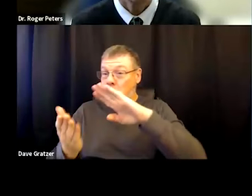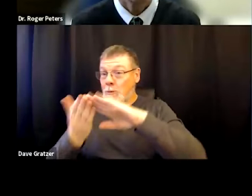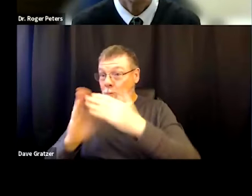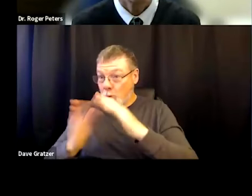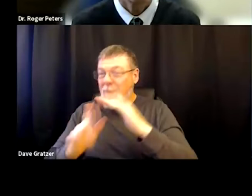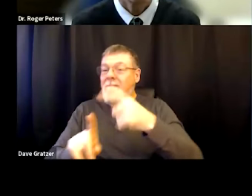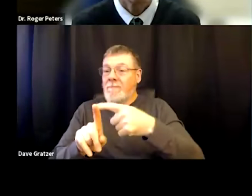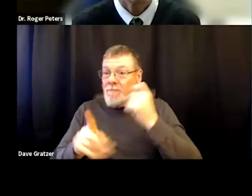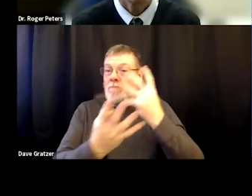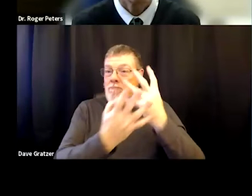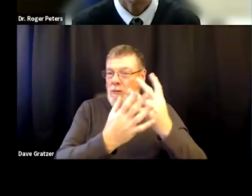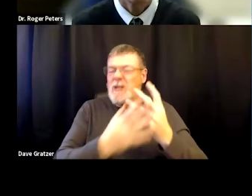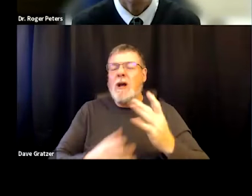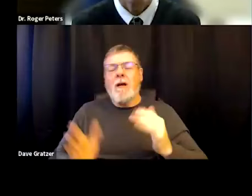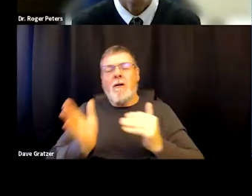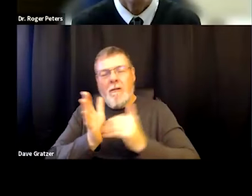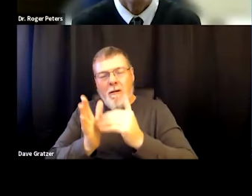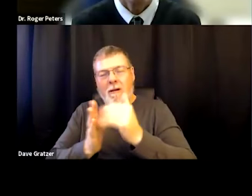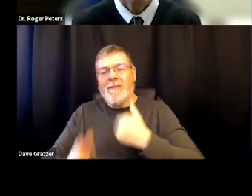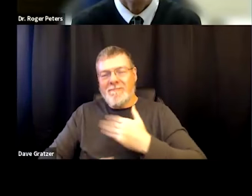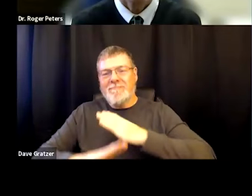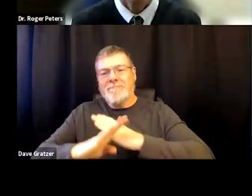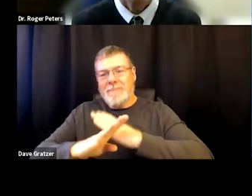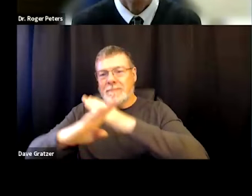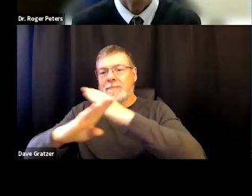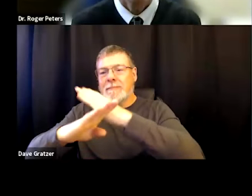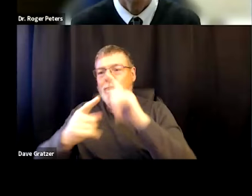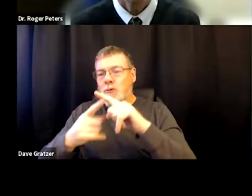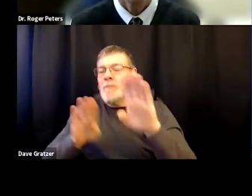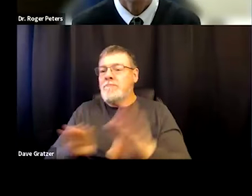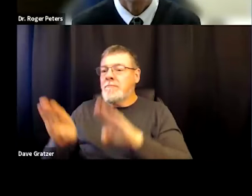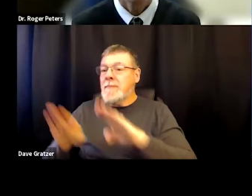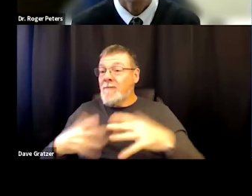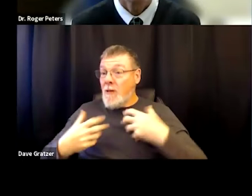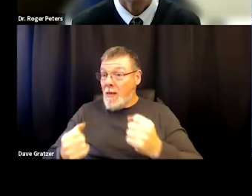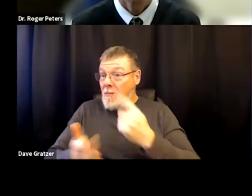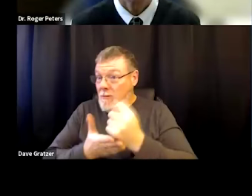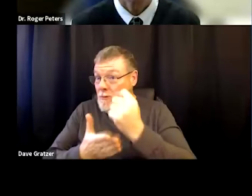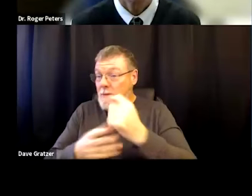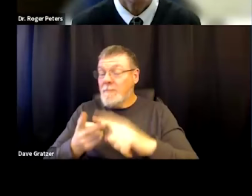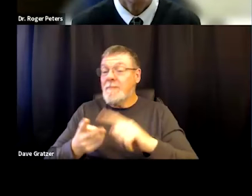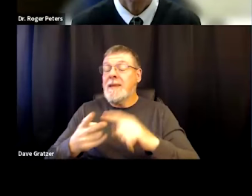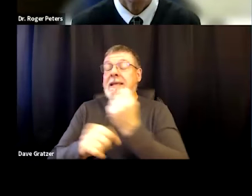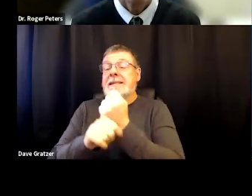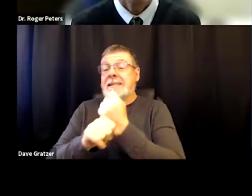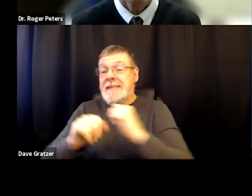often encounter significant barriers to behavioral health treatment, safe and stable housing,